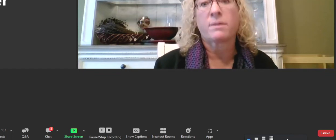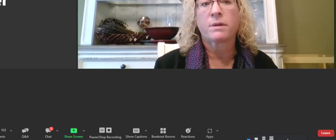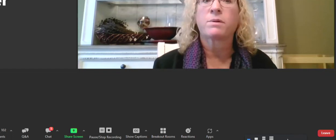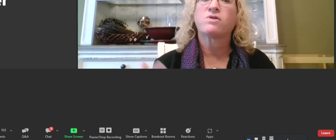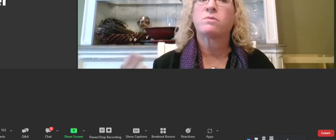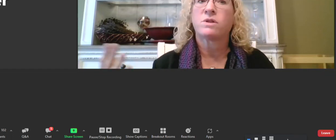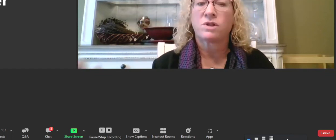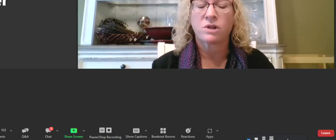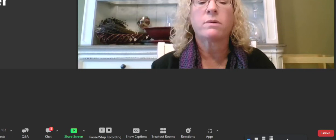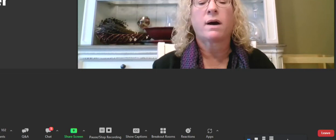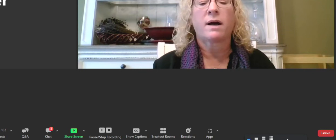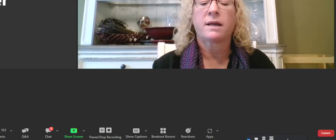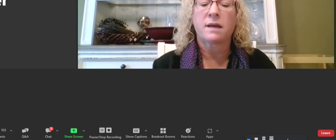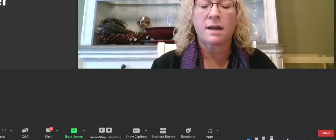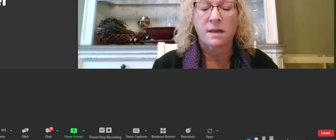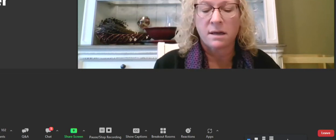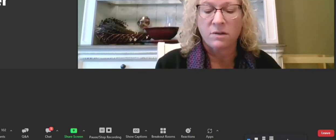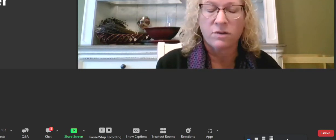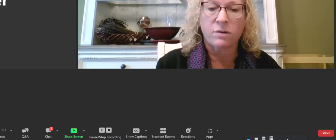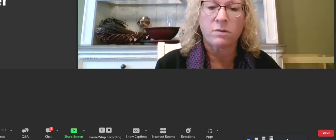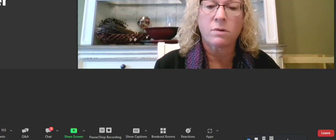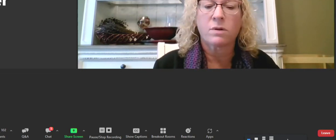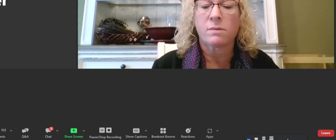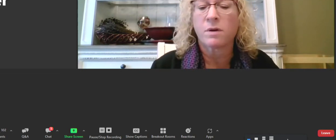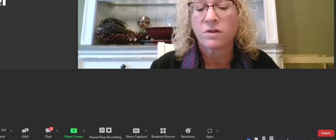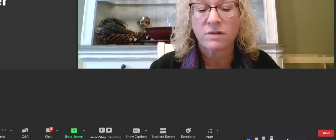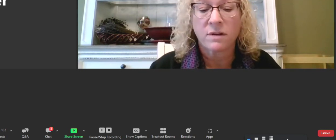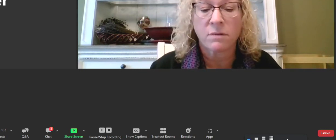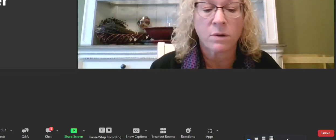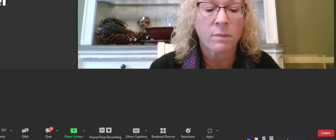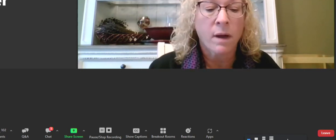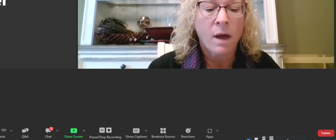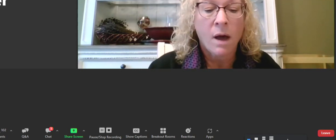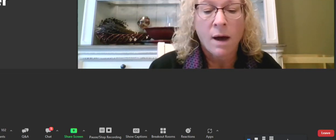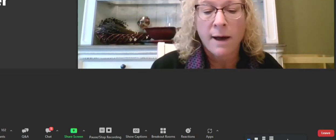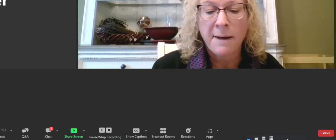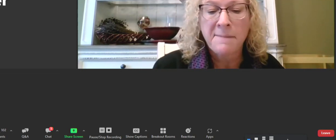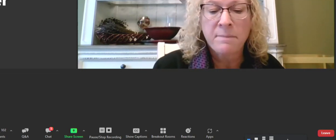pressure was too high and needed to go to the emergency room.